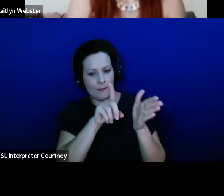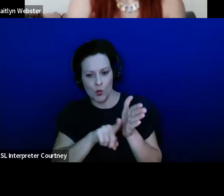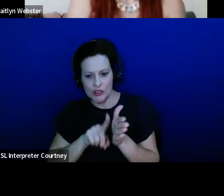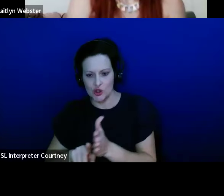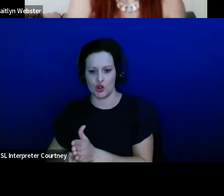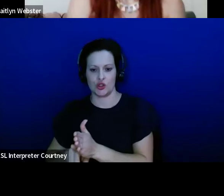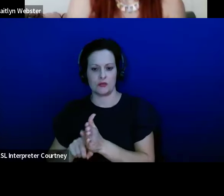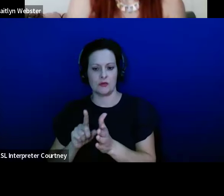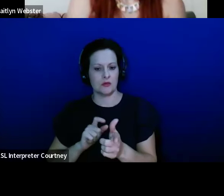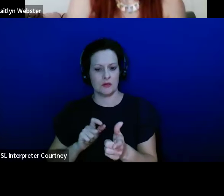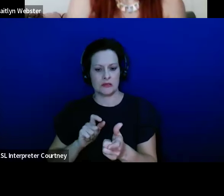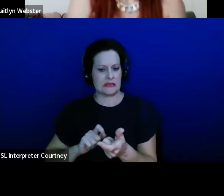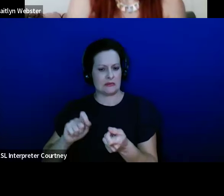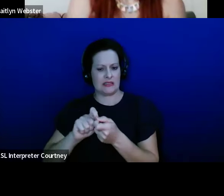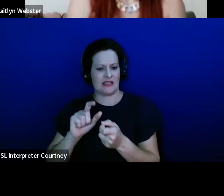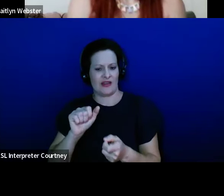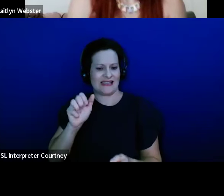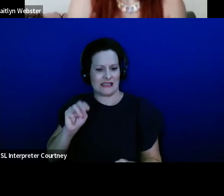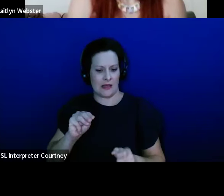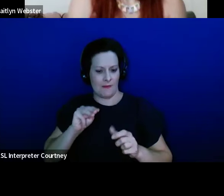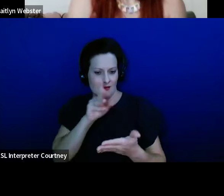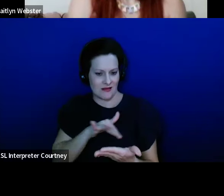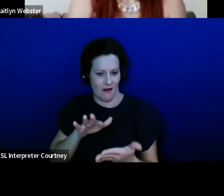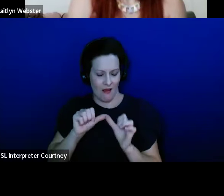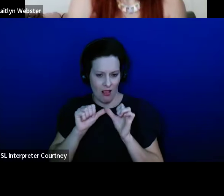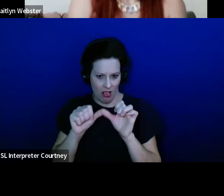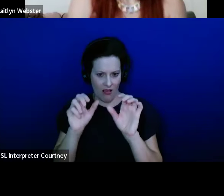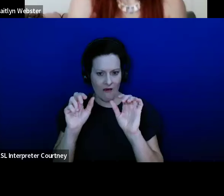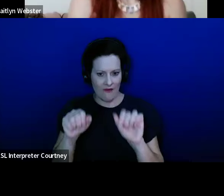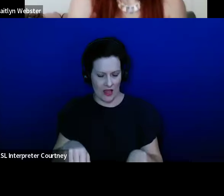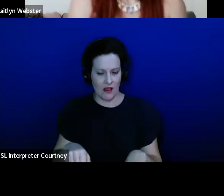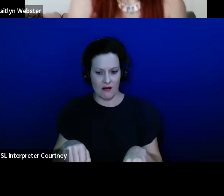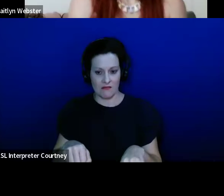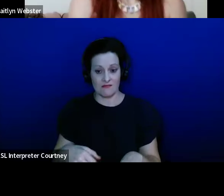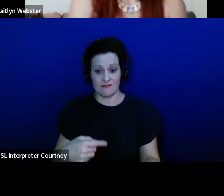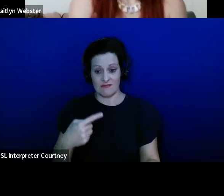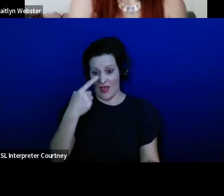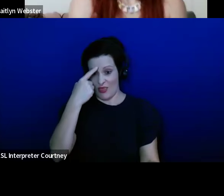a specific part of a STEM discipline that I would assume would be another student loan,